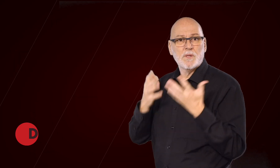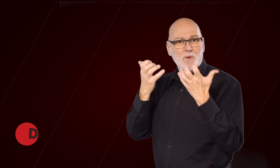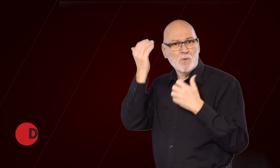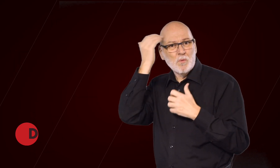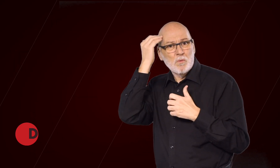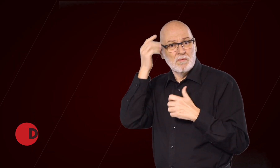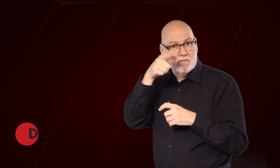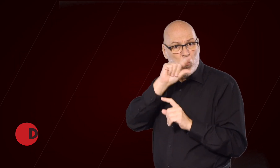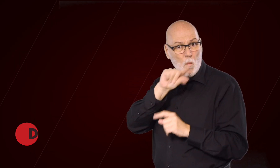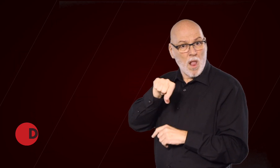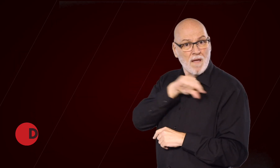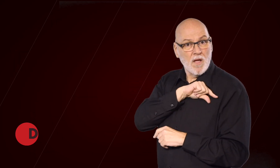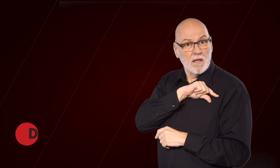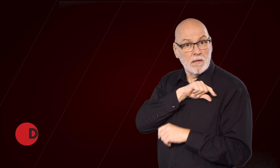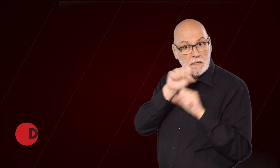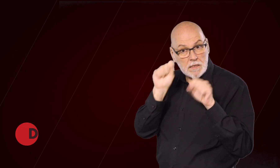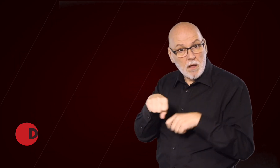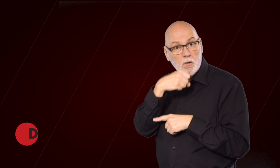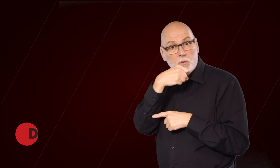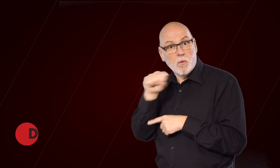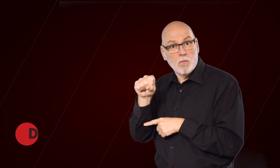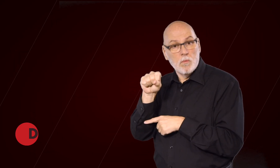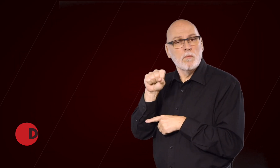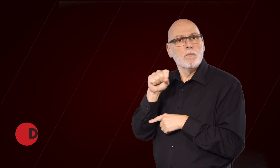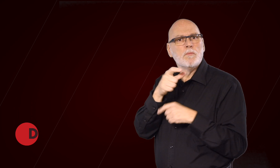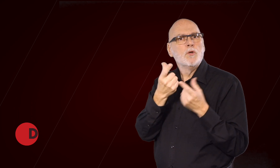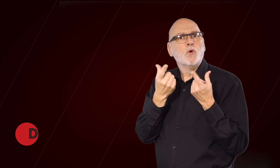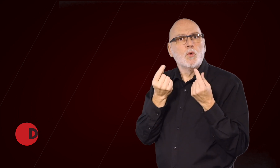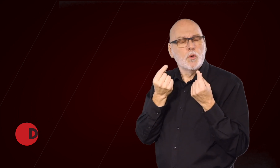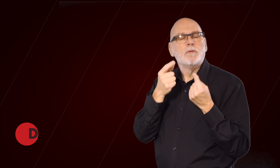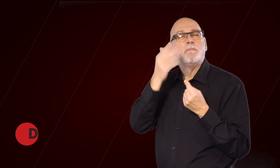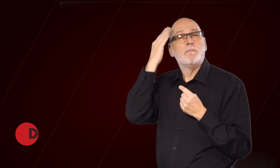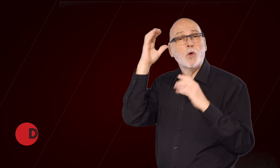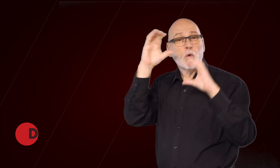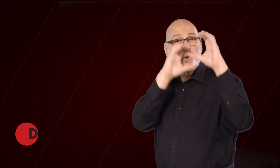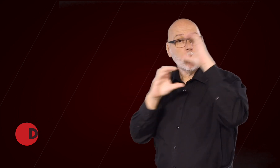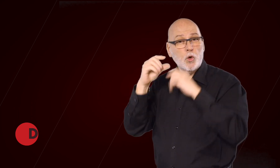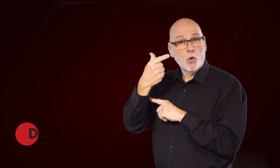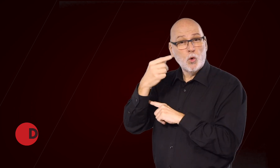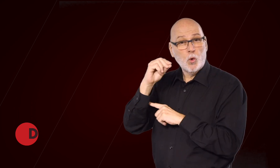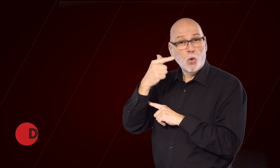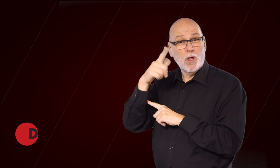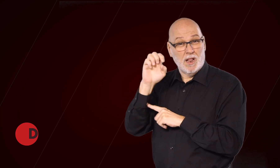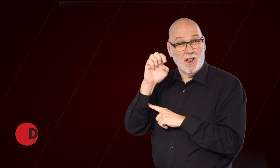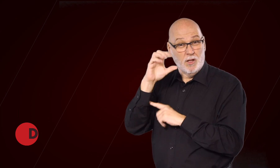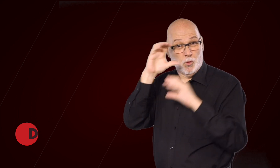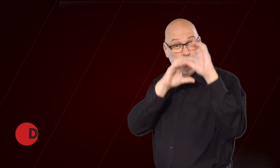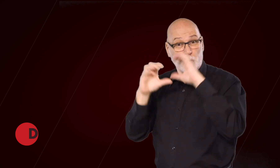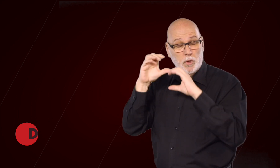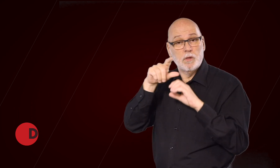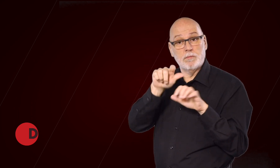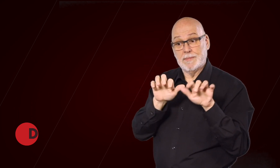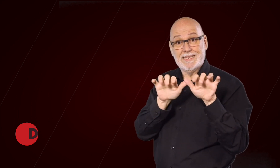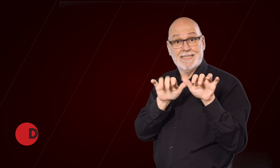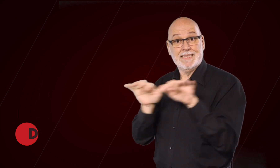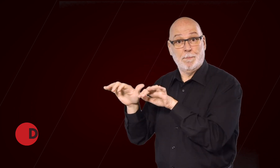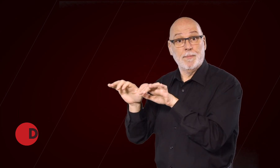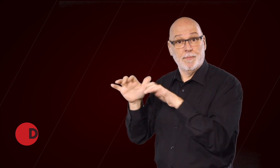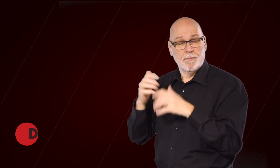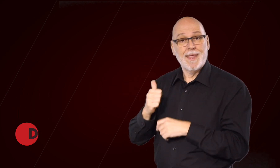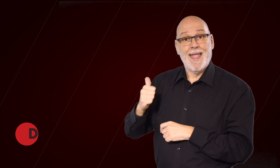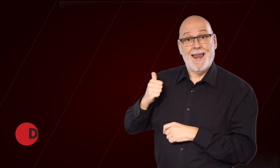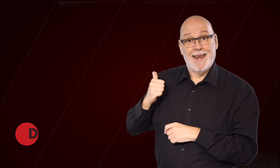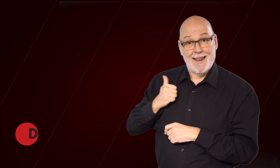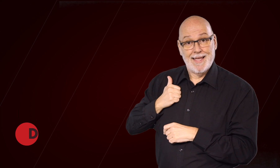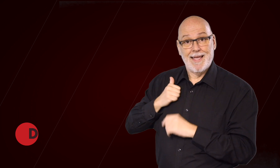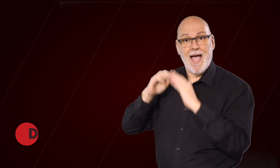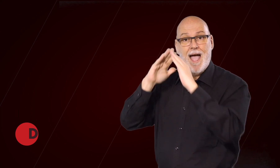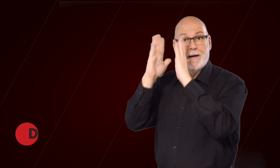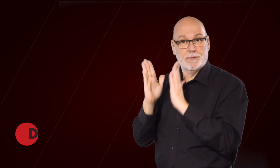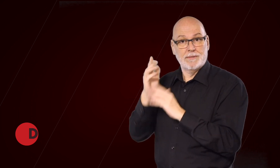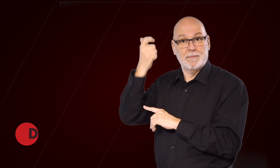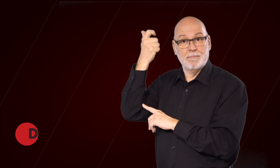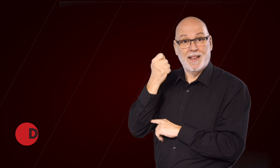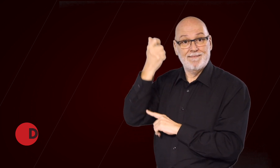[ANSELMO]: To find out if you qualify, google “Canada Housing Benefit”